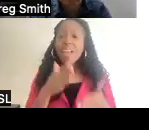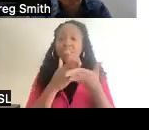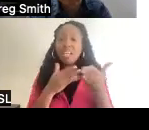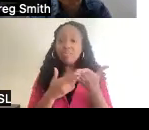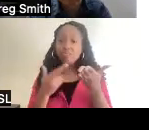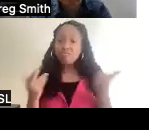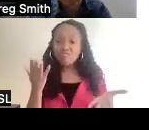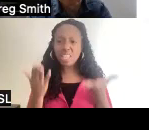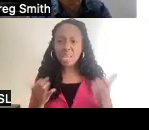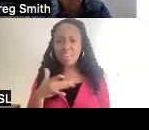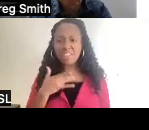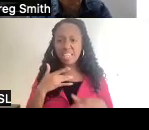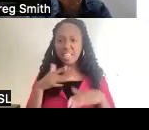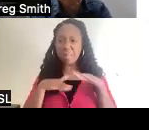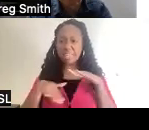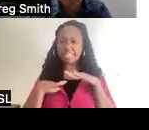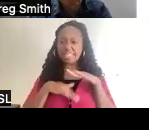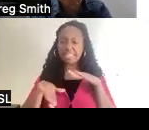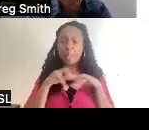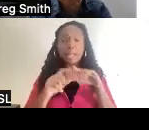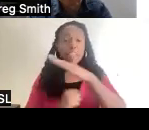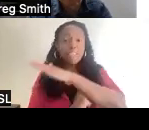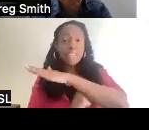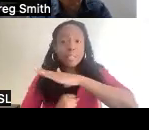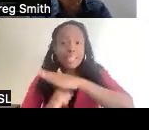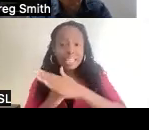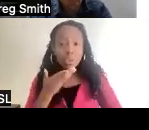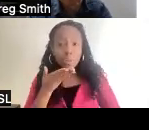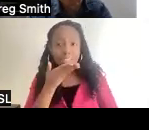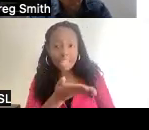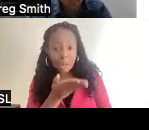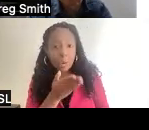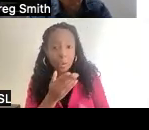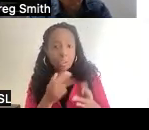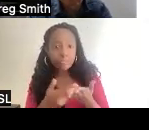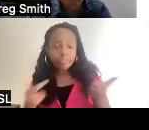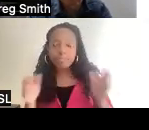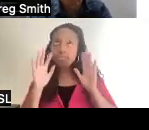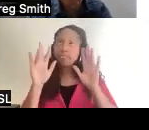bit basic but the foundation of what is there in those resources is fantastic I deal with clients